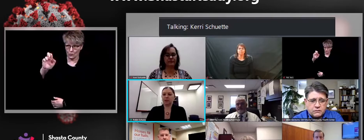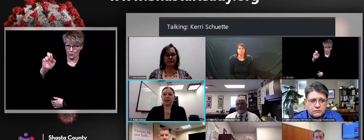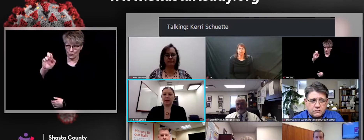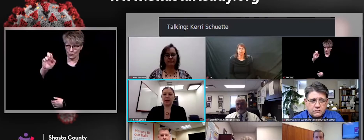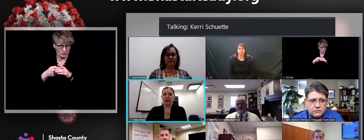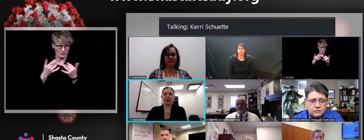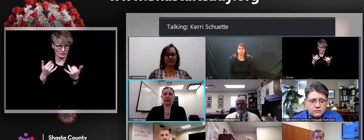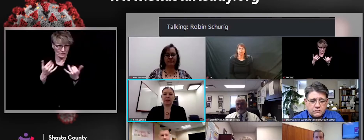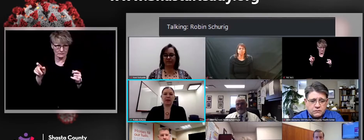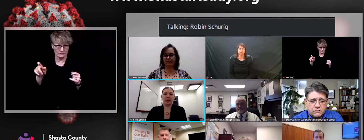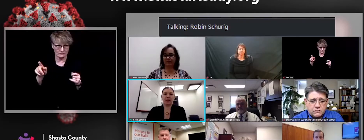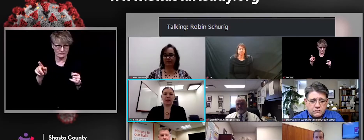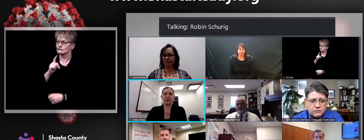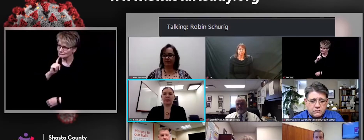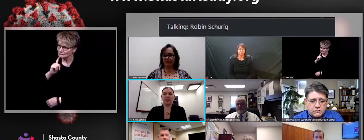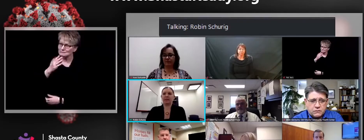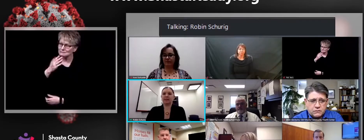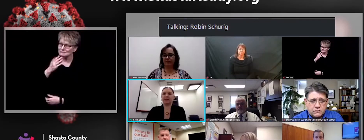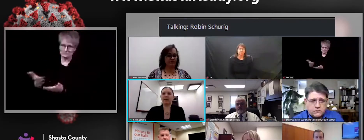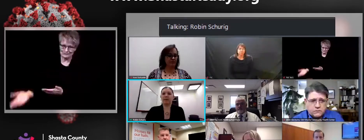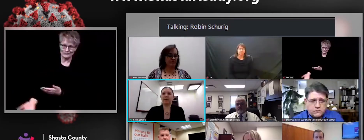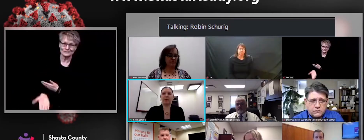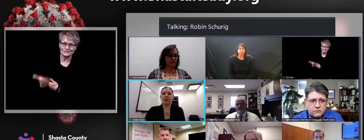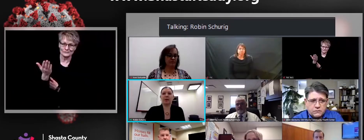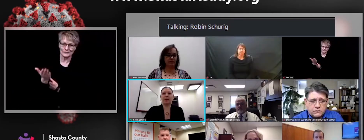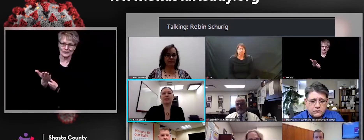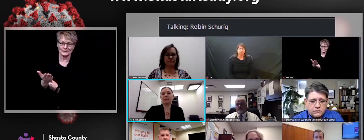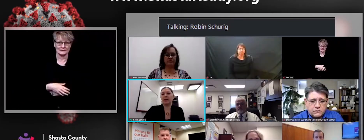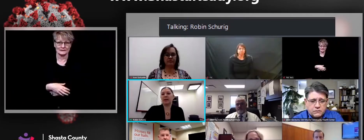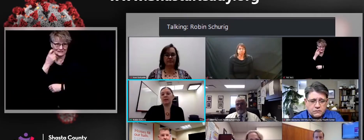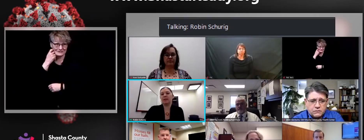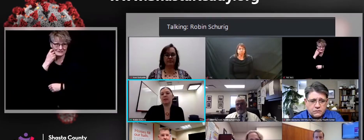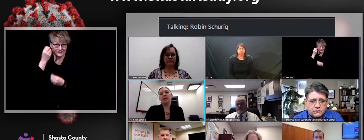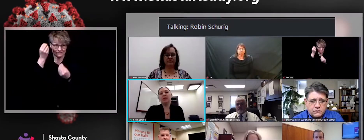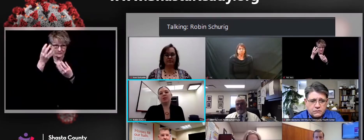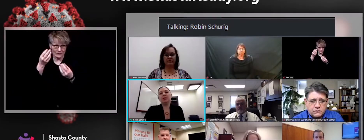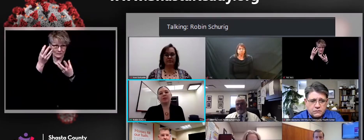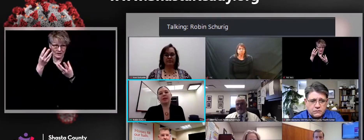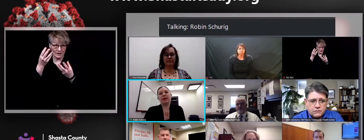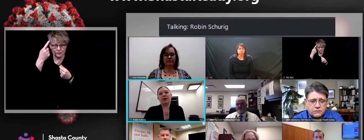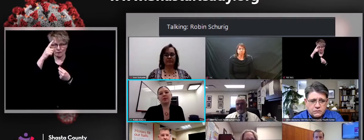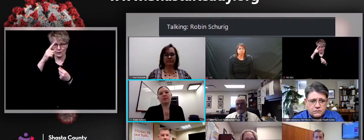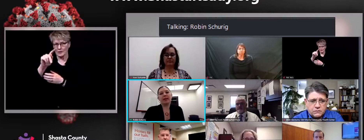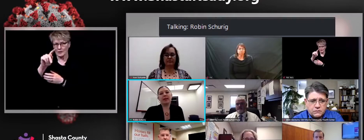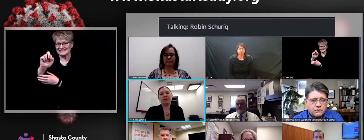Sure. Yeah. Good morning. The latest data for our tier assignment shows that our case rate